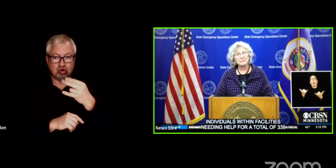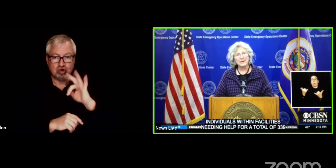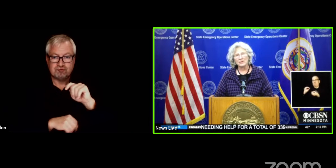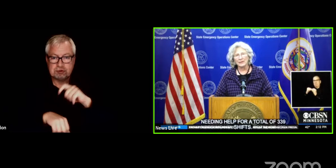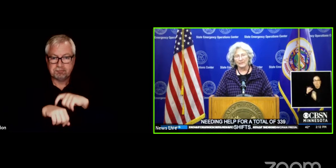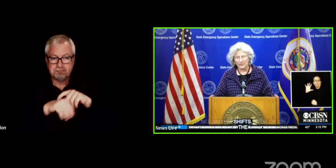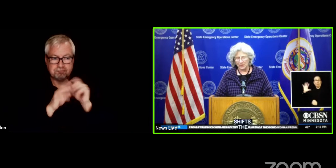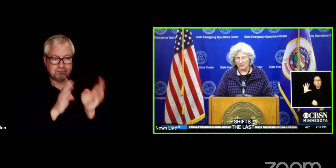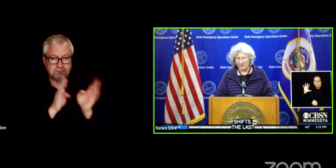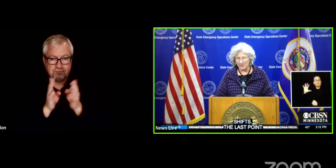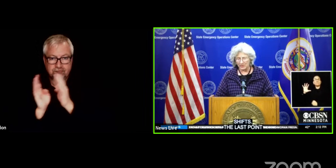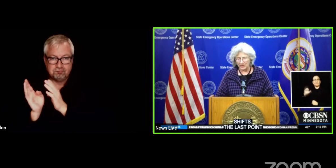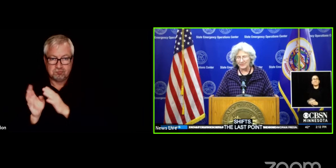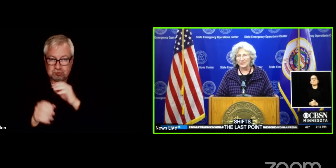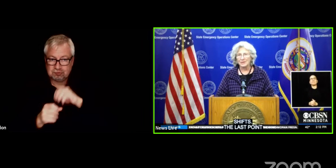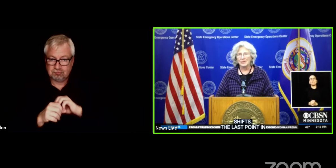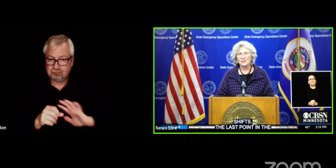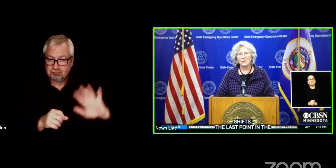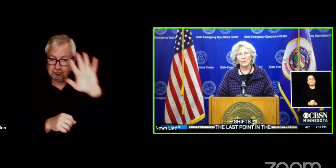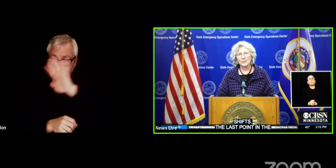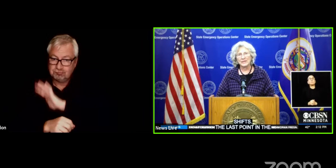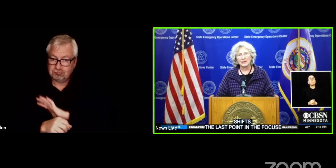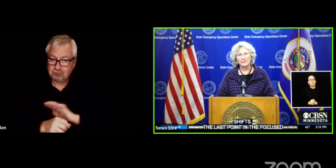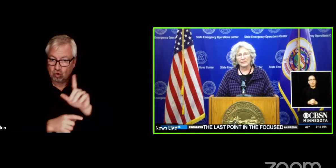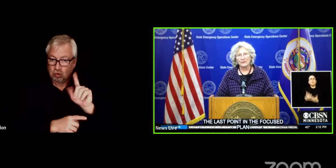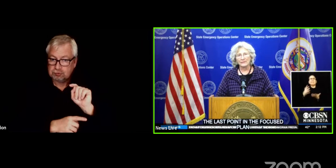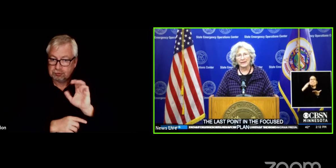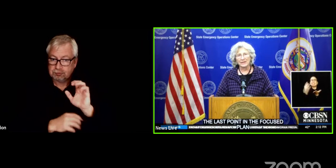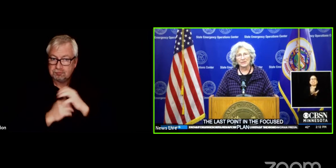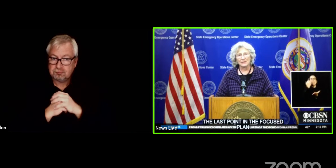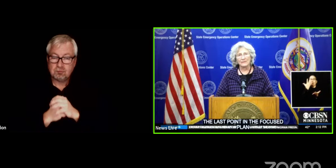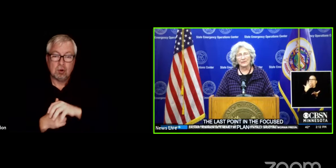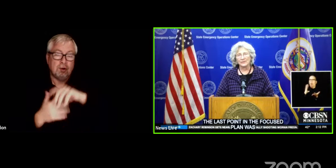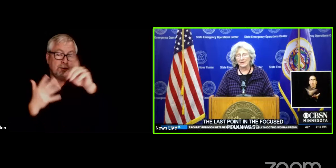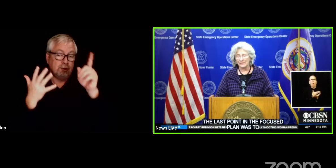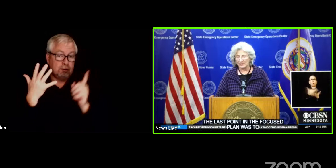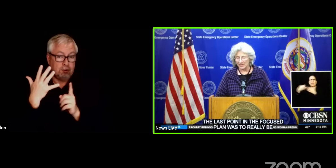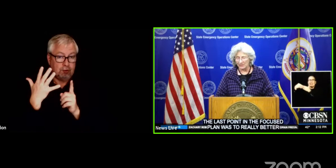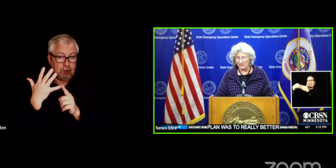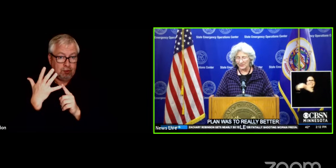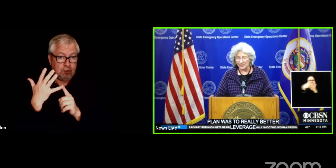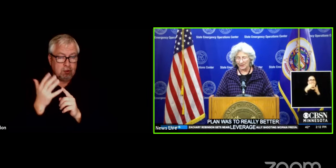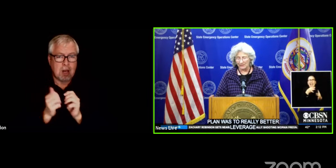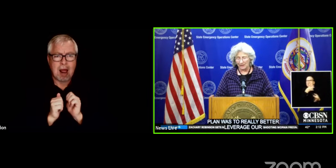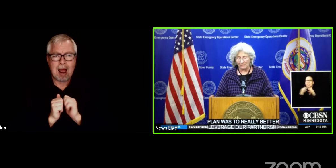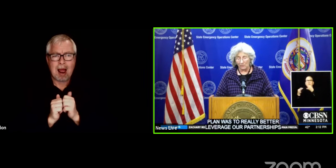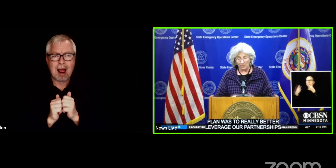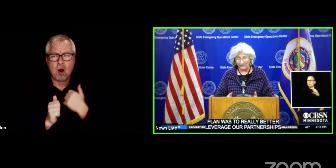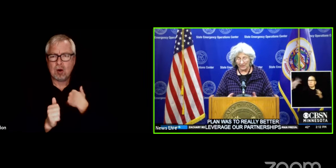BETTER LEVERAGE OUR PARTNERSHIPS SO THAT WE WERE TAKING FULL ADVANTAGE OF THE SKILLS OF ALL OF OUR